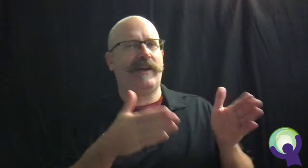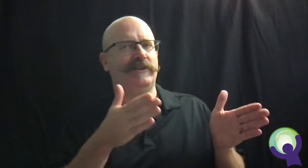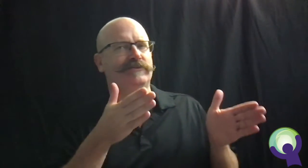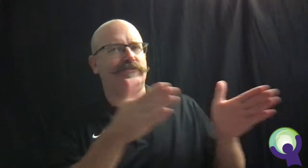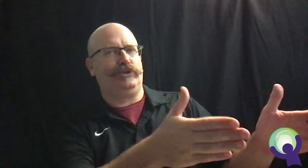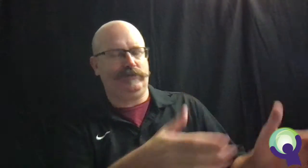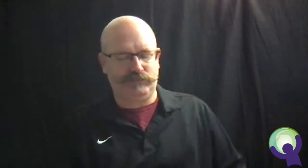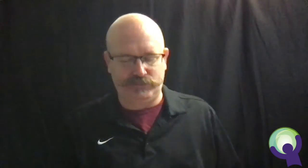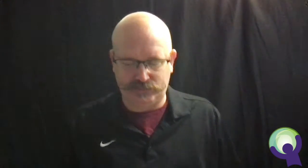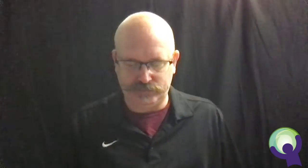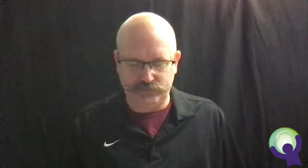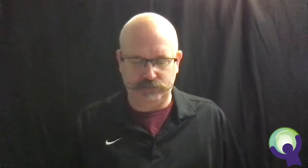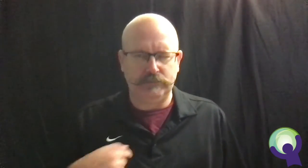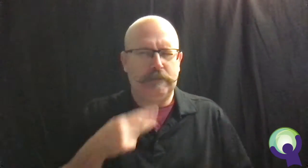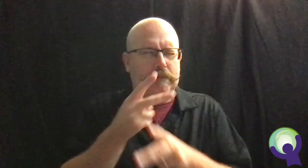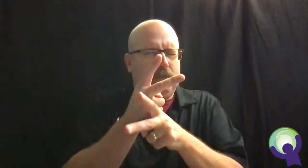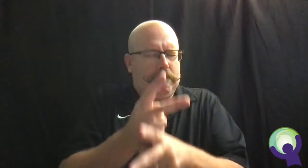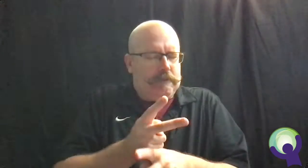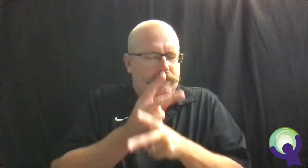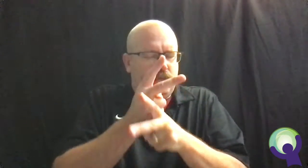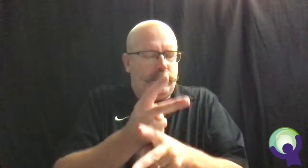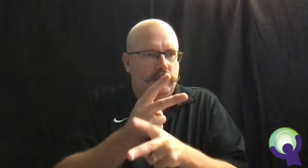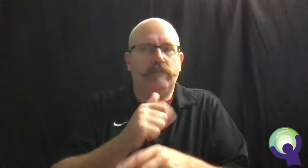and the airport is better than the streets.